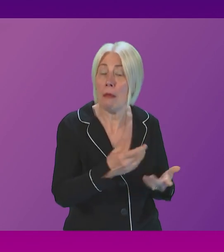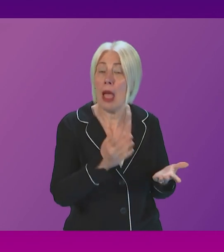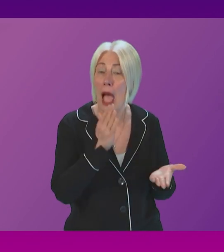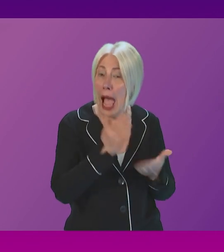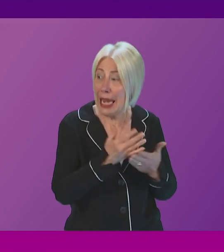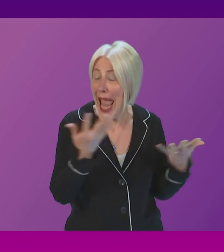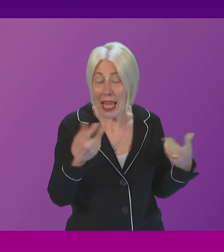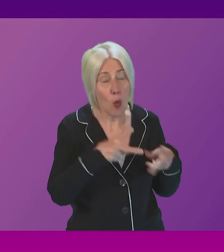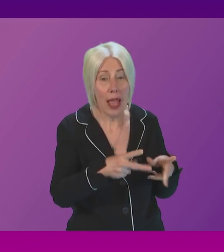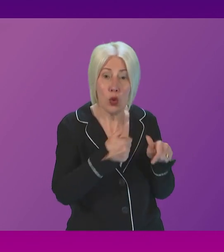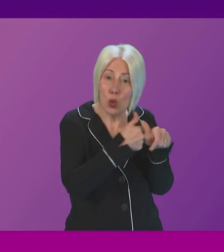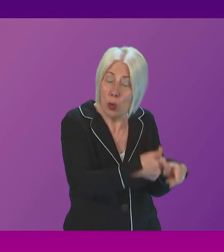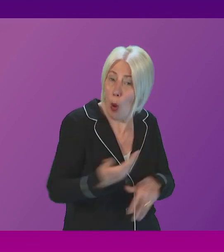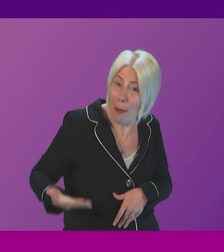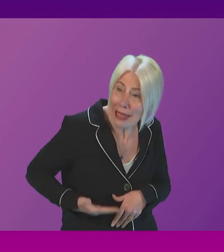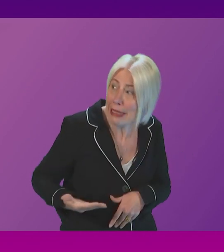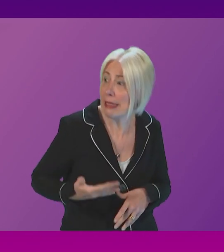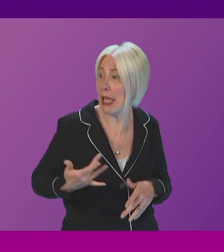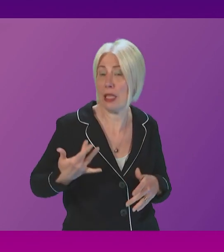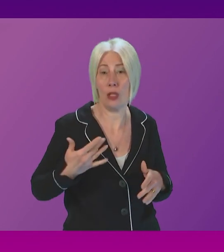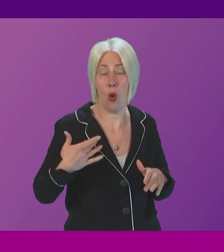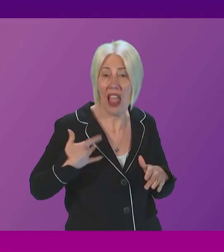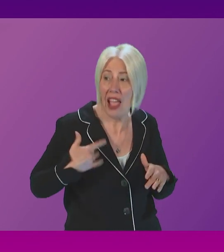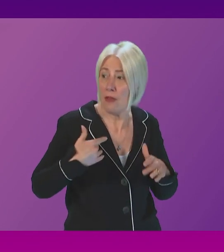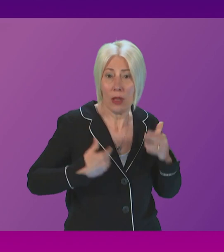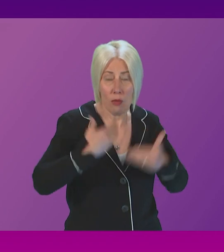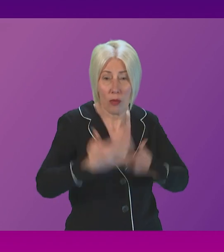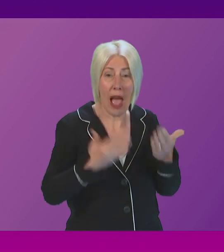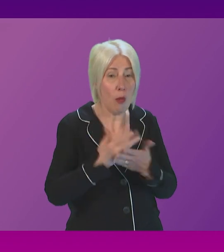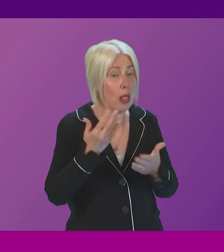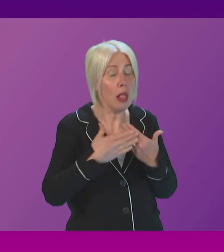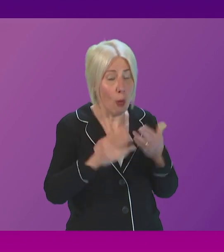where we can support businesses and livelihoods, I will explore what more can be done.